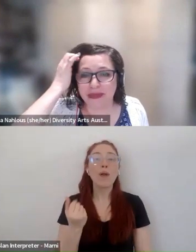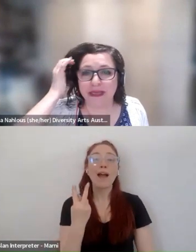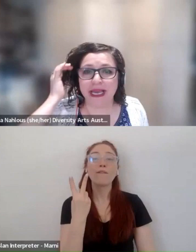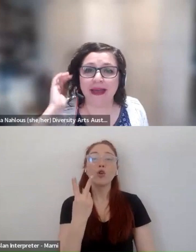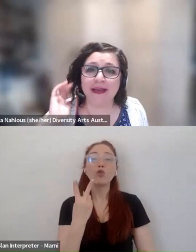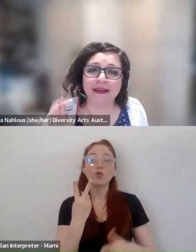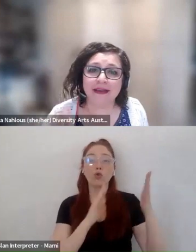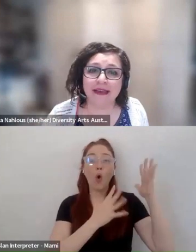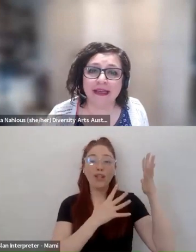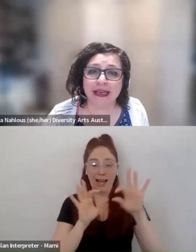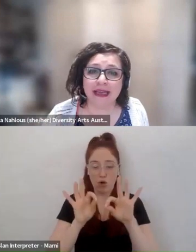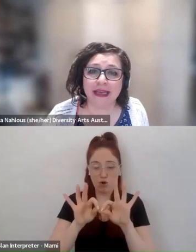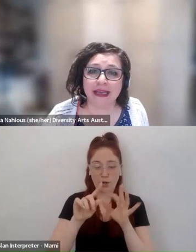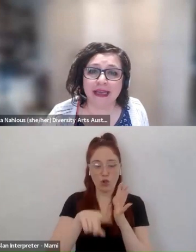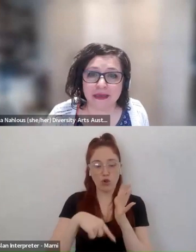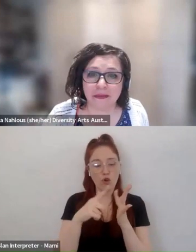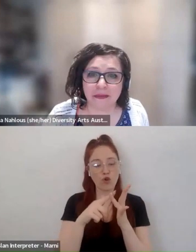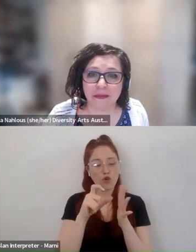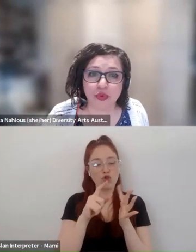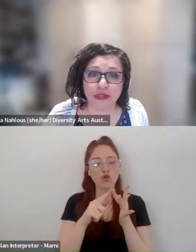Bibiana and Marnie Wood.